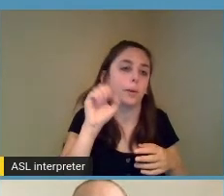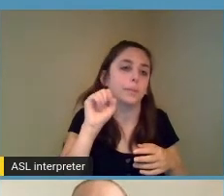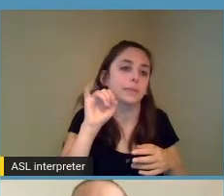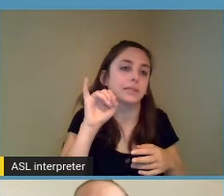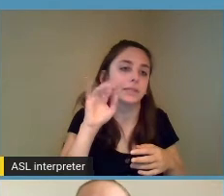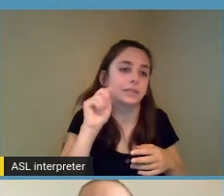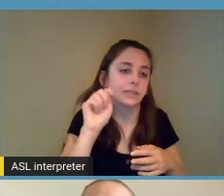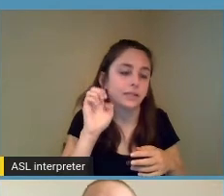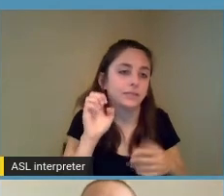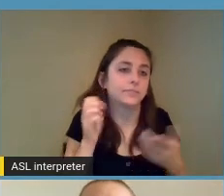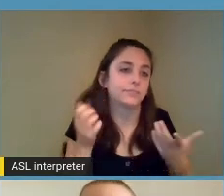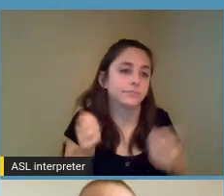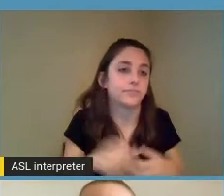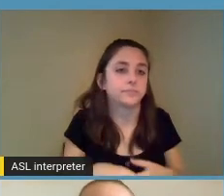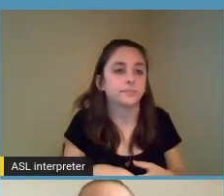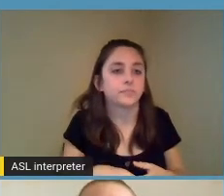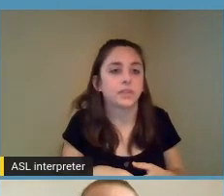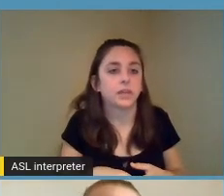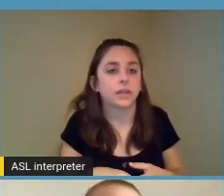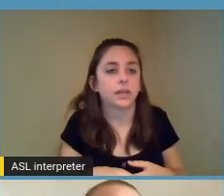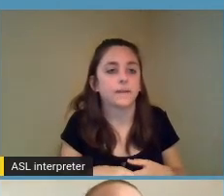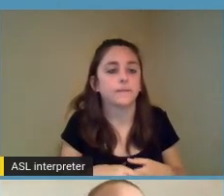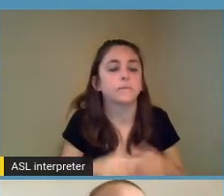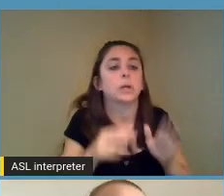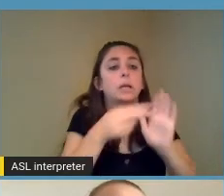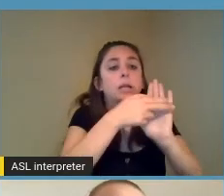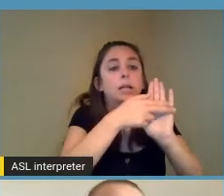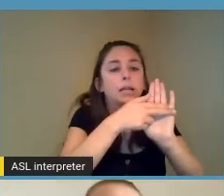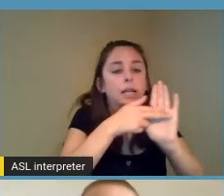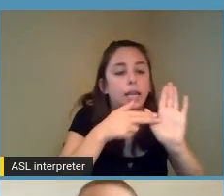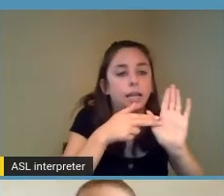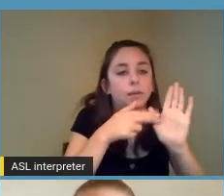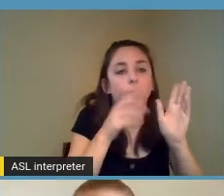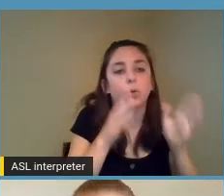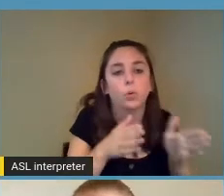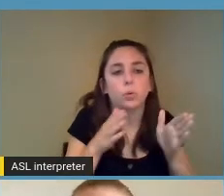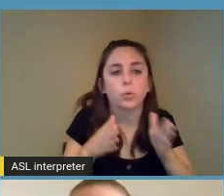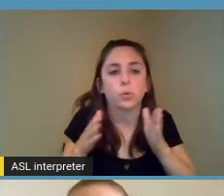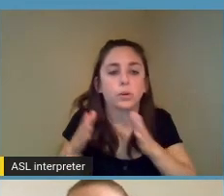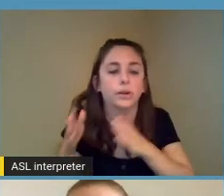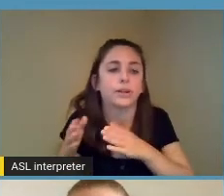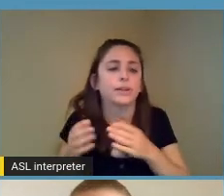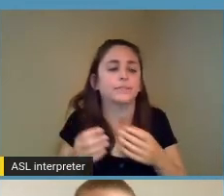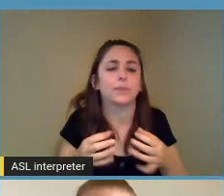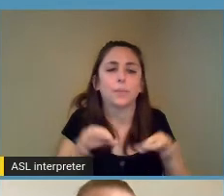make sure that they are all labeled and organized in a specific file. Where you want to work